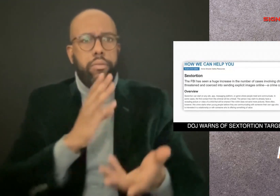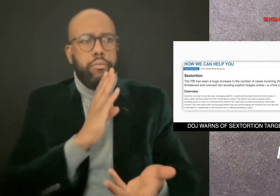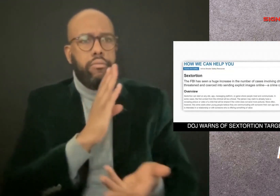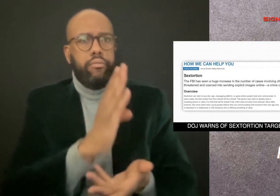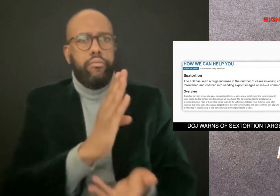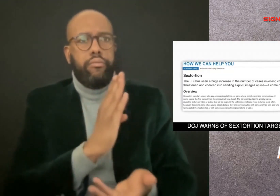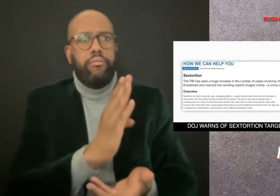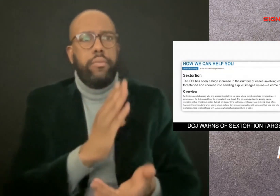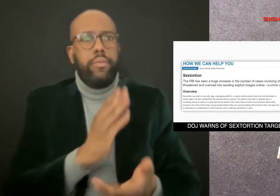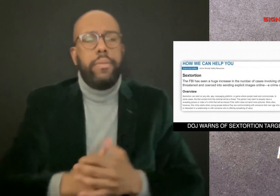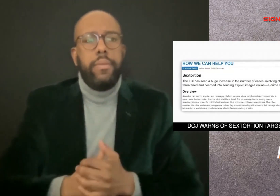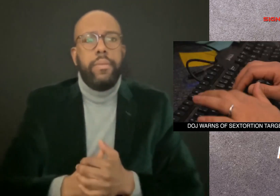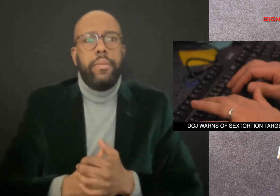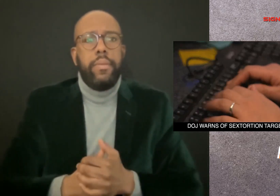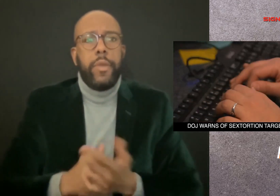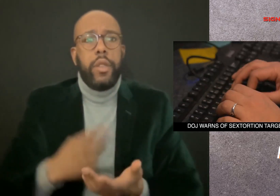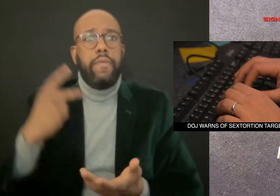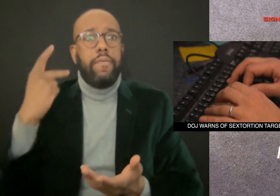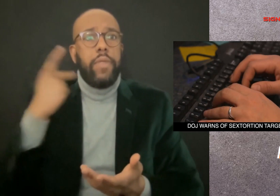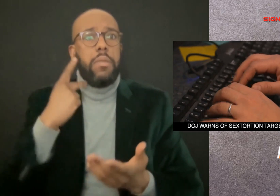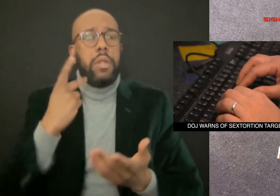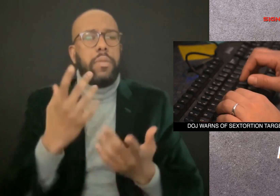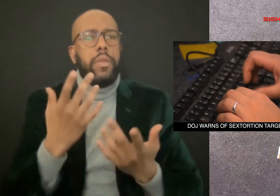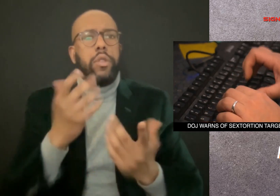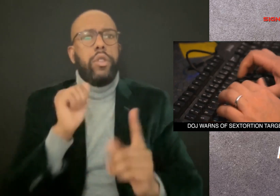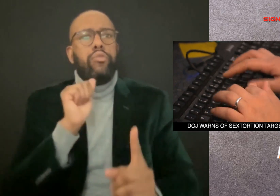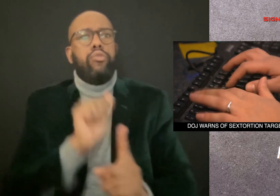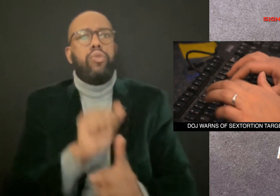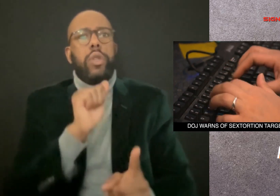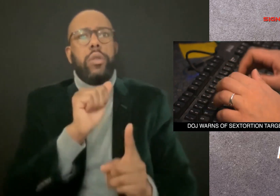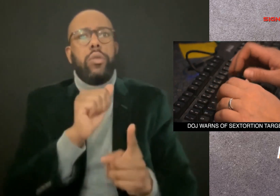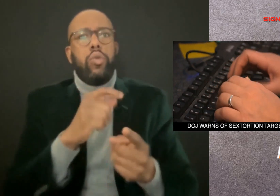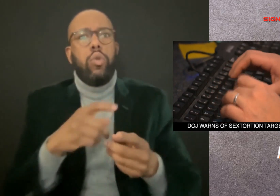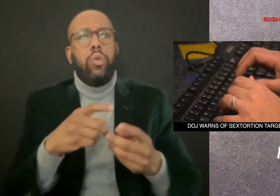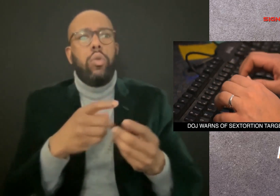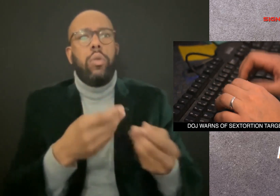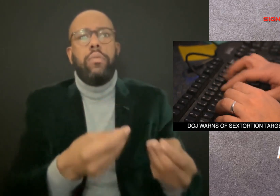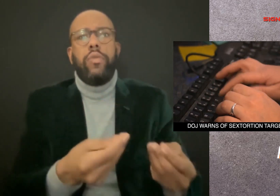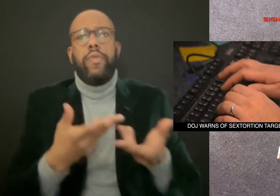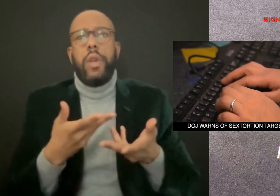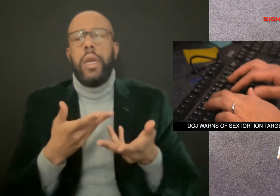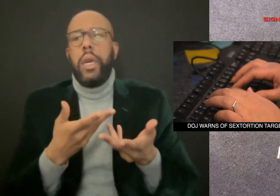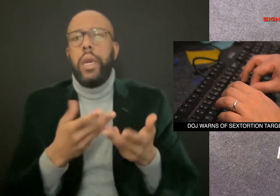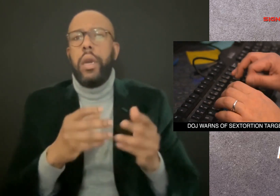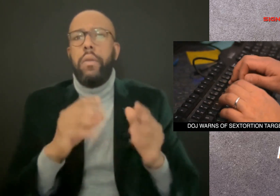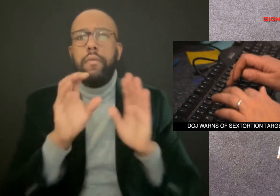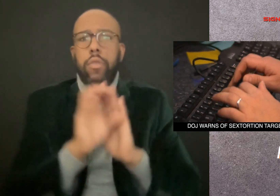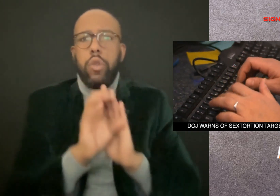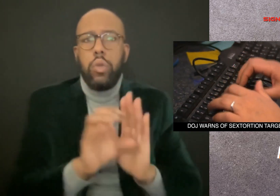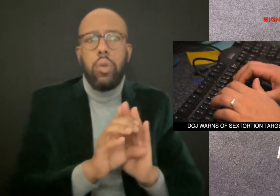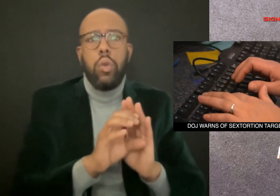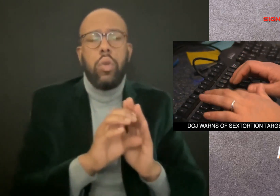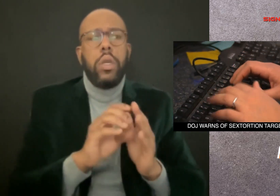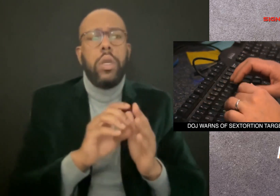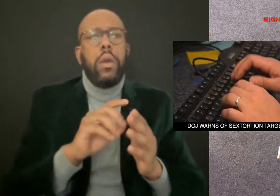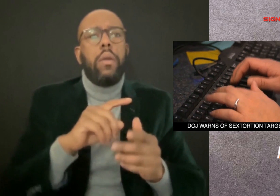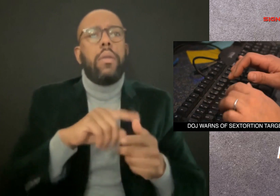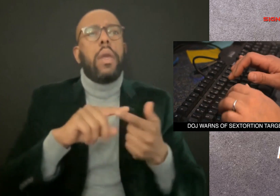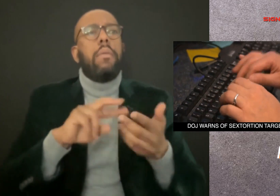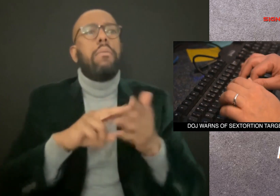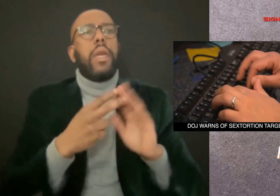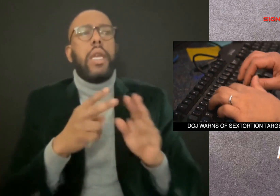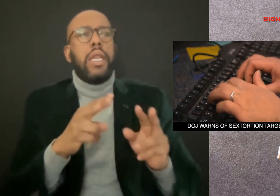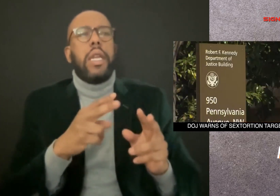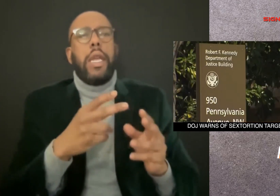message each other victims are tricked into providing explicit photos then the perpetrator